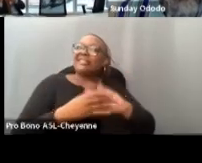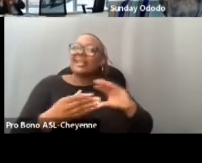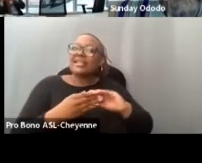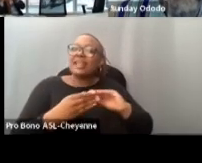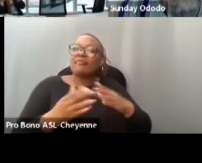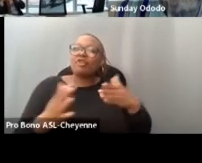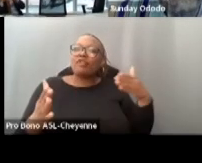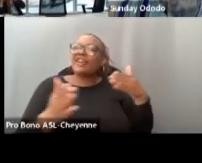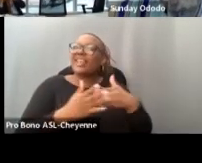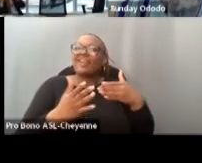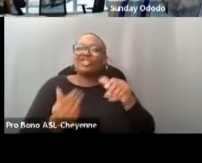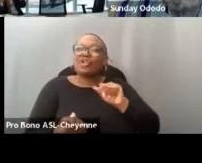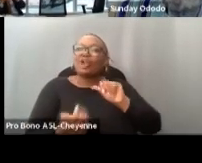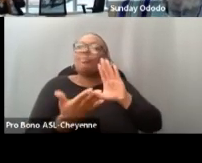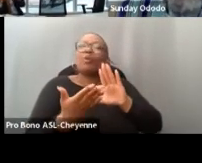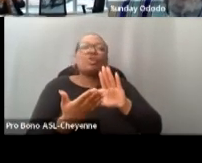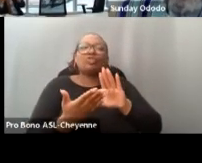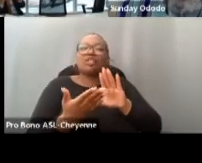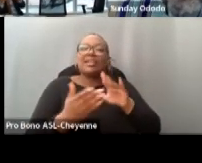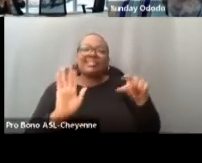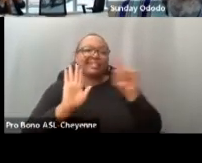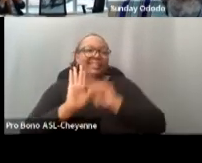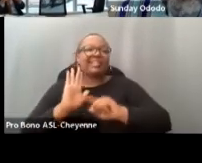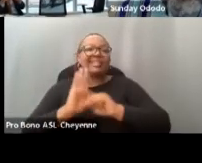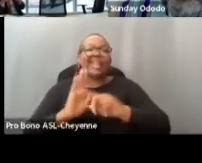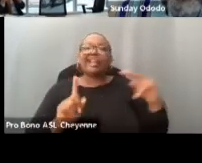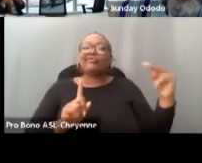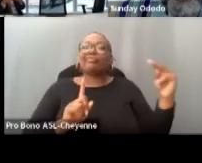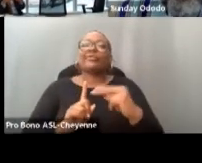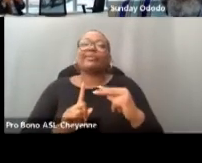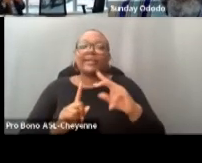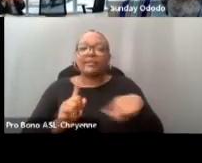to these negative stereotypes of Africa